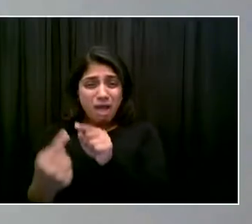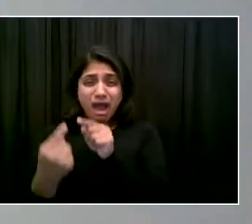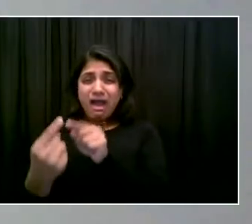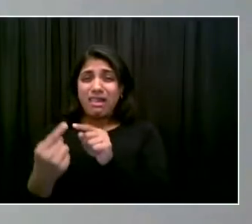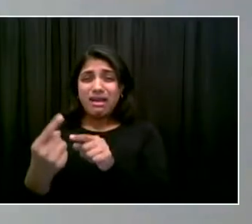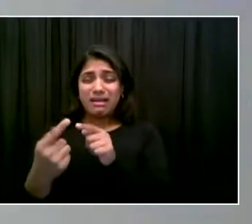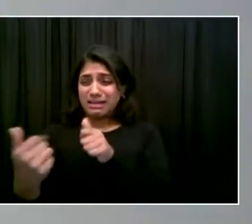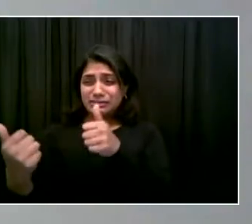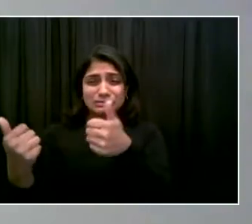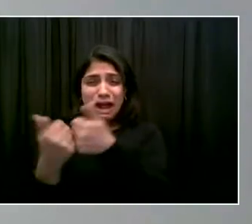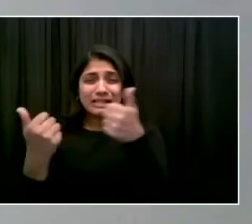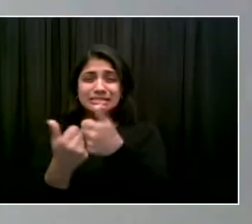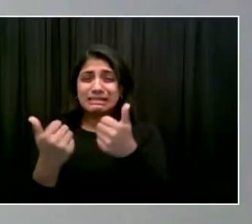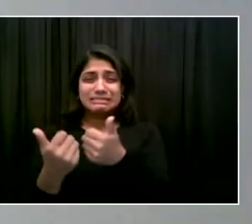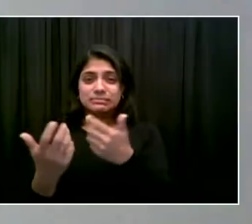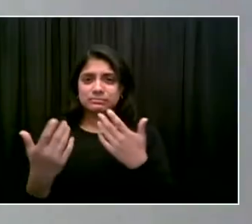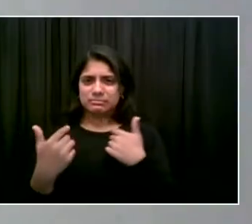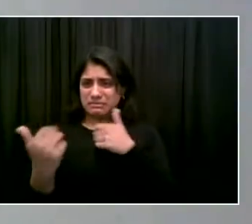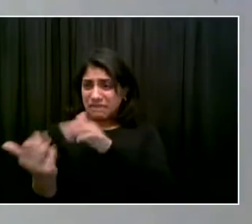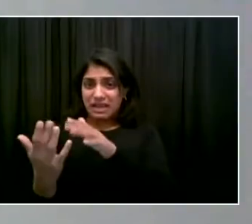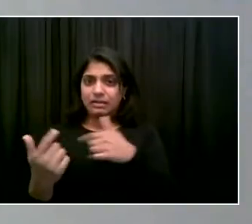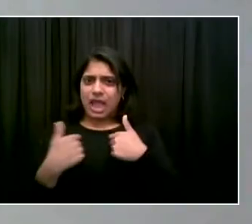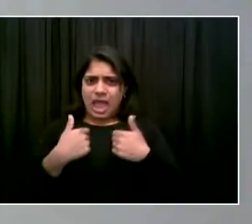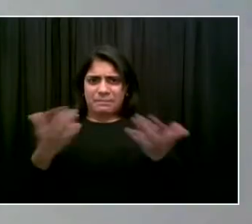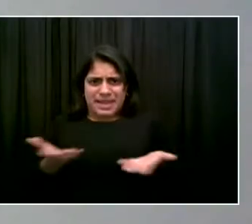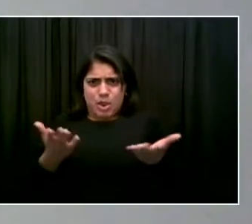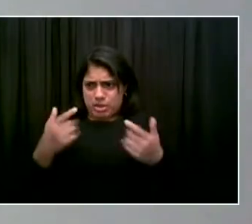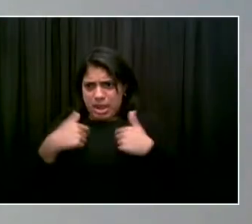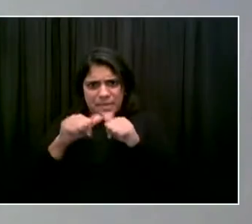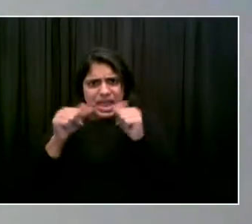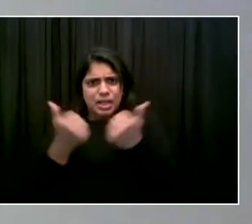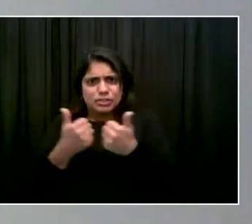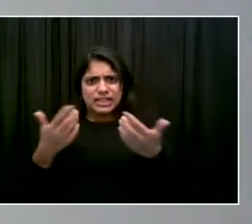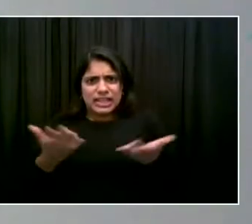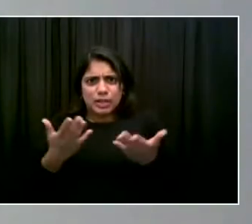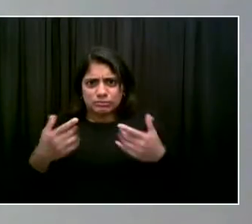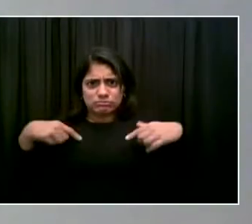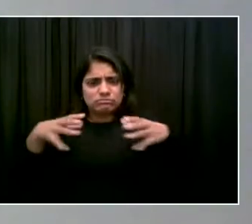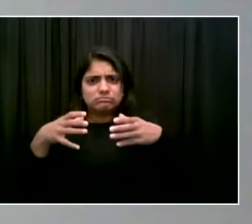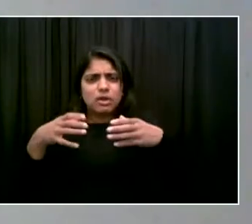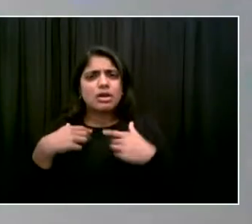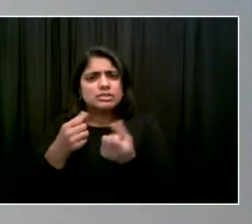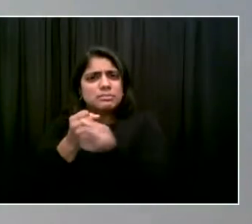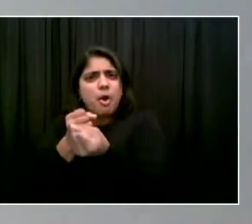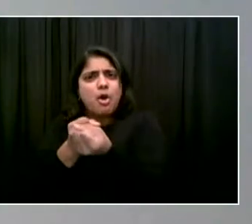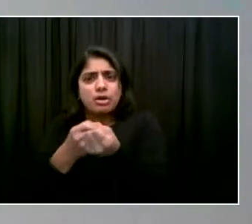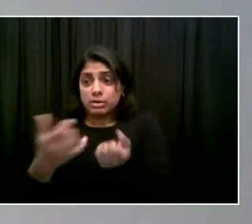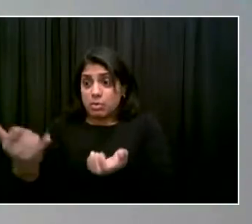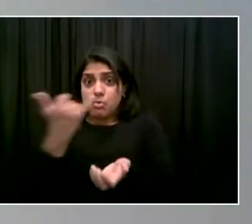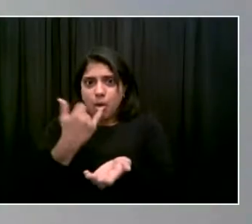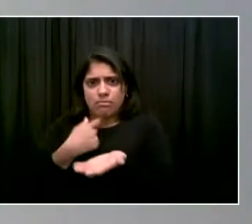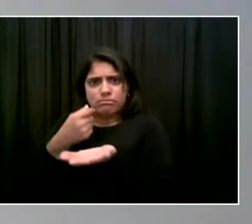SPECIFIC CHALLENGES WE ARE HERE TO HELP